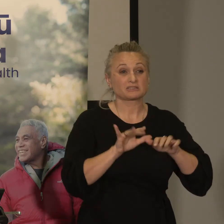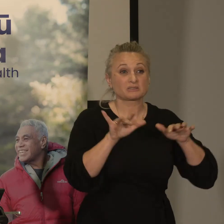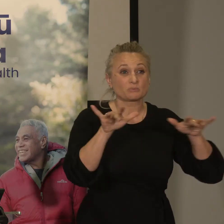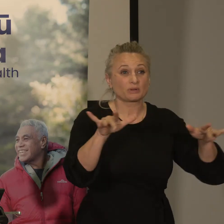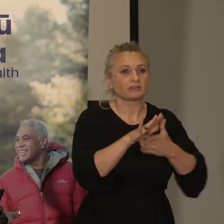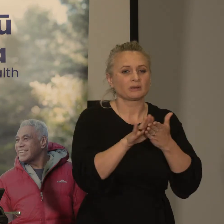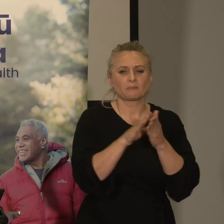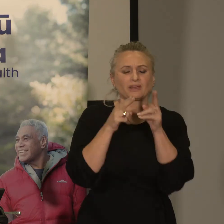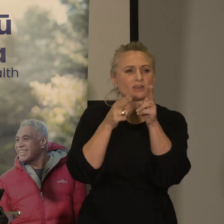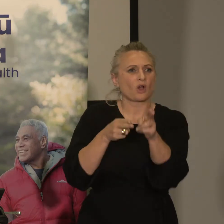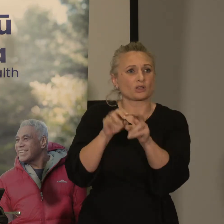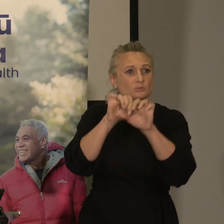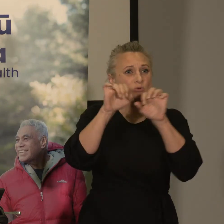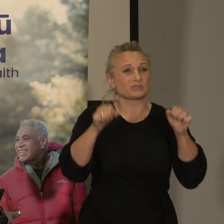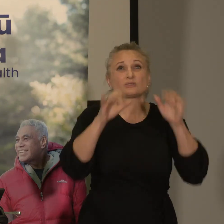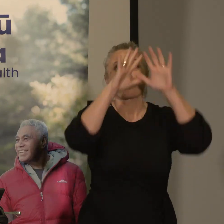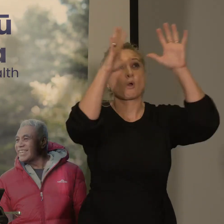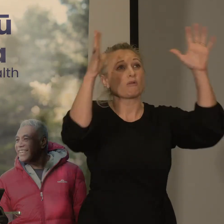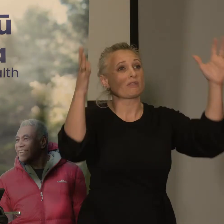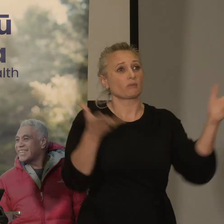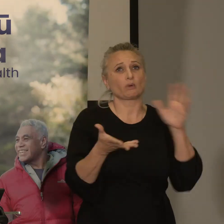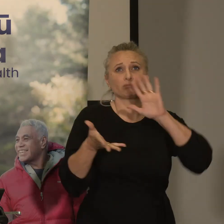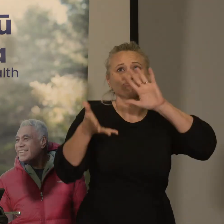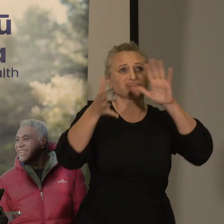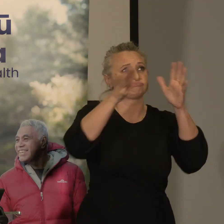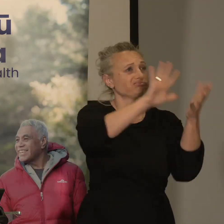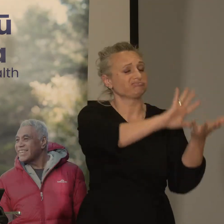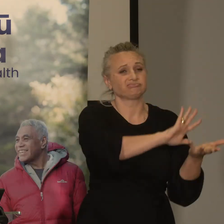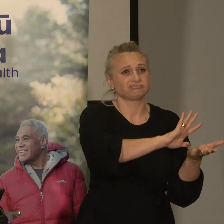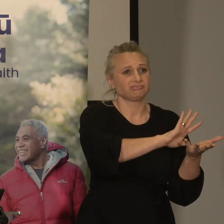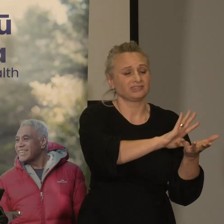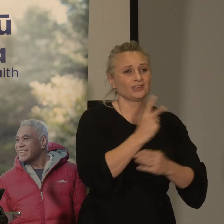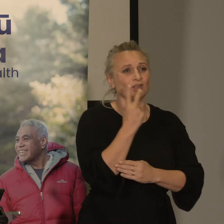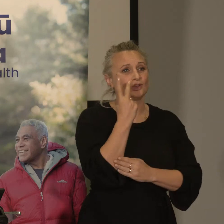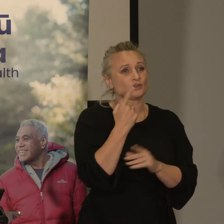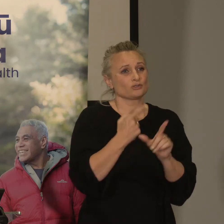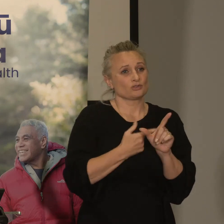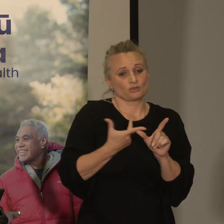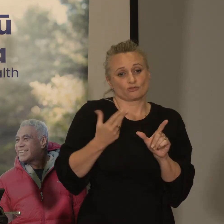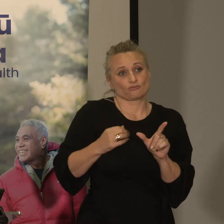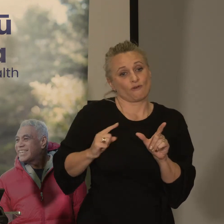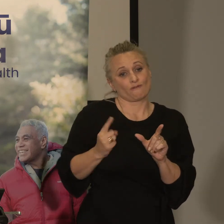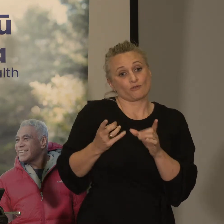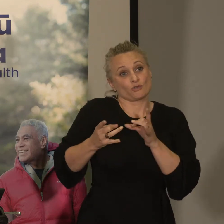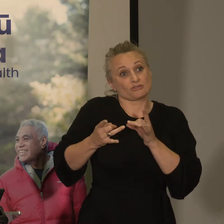Yes, the recent increase in COVID-19 case numbers is a reminder of the need to remain vigilant. As we know, the spread of COVID-19 widely disrupted hospital systems across the world. And more